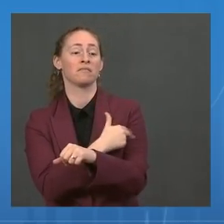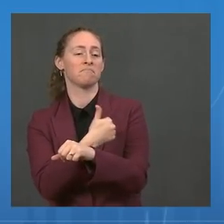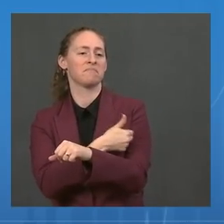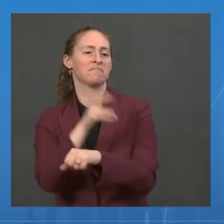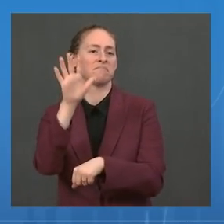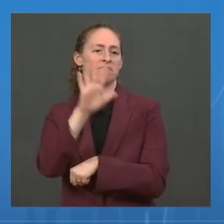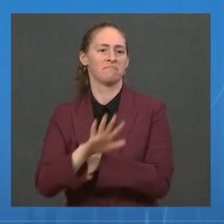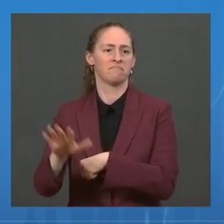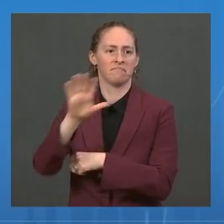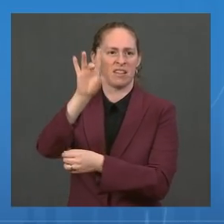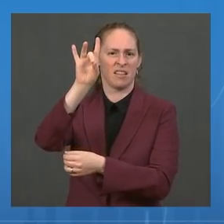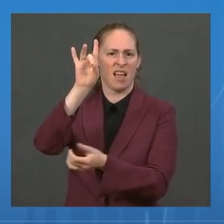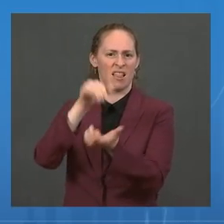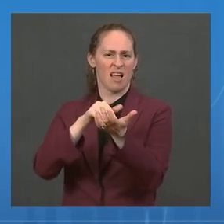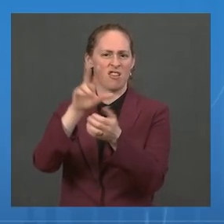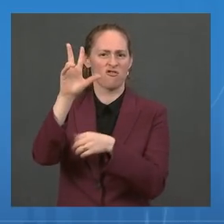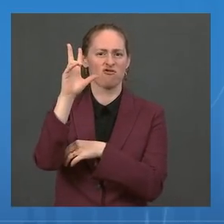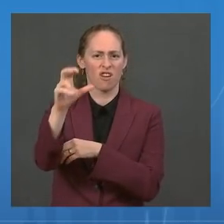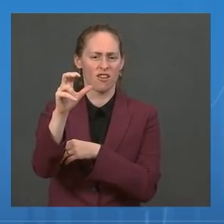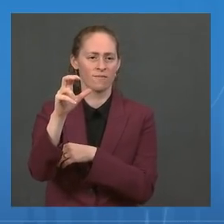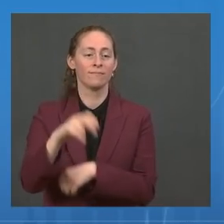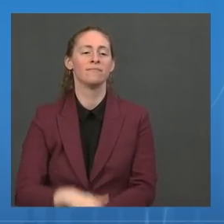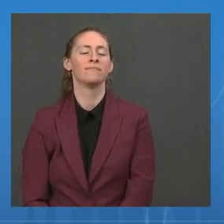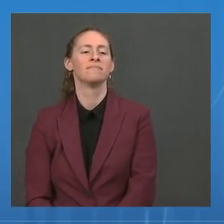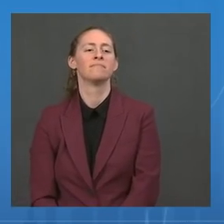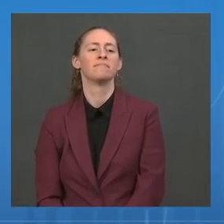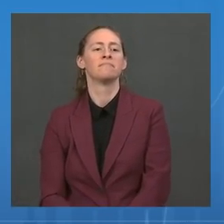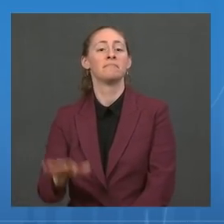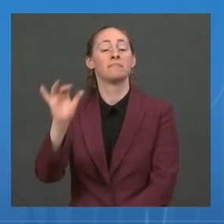Both of these are about a 15 percent decrease from last week.